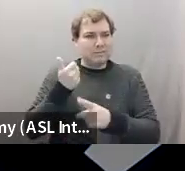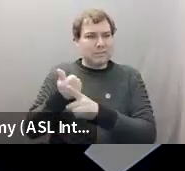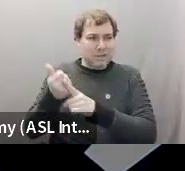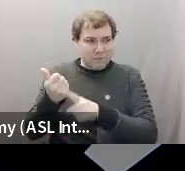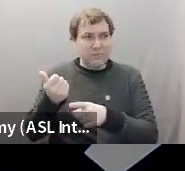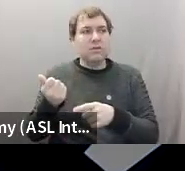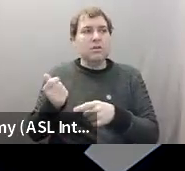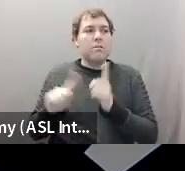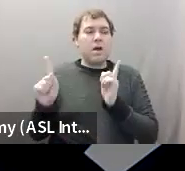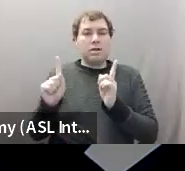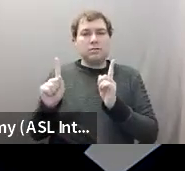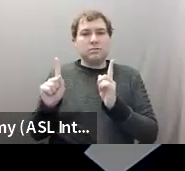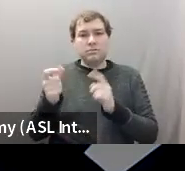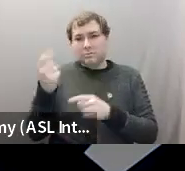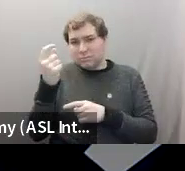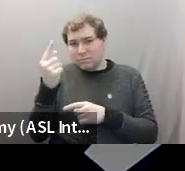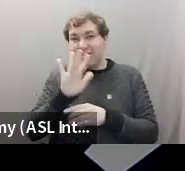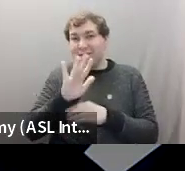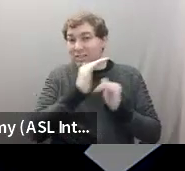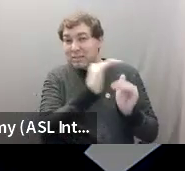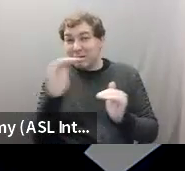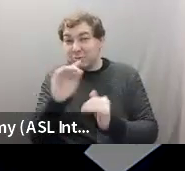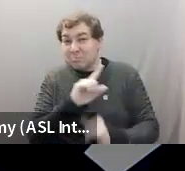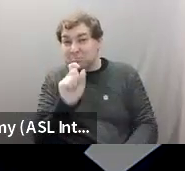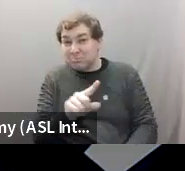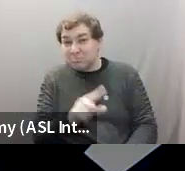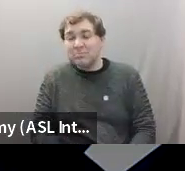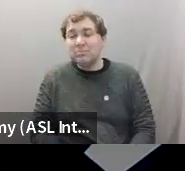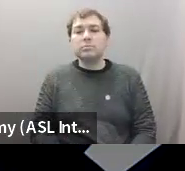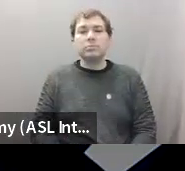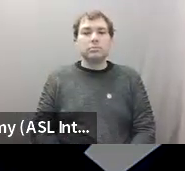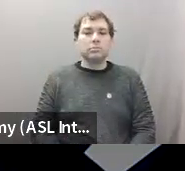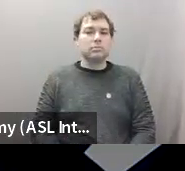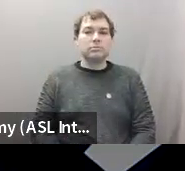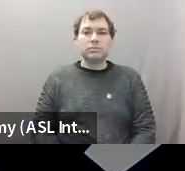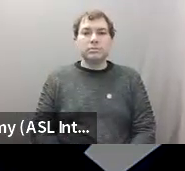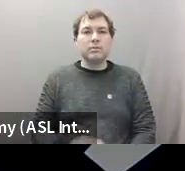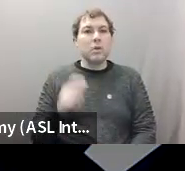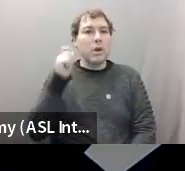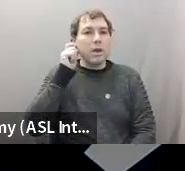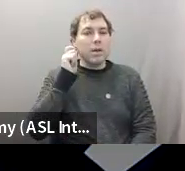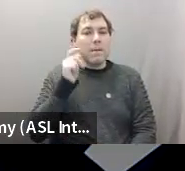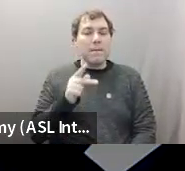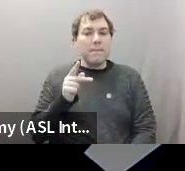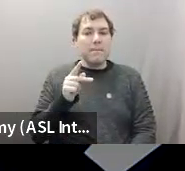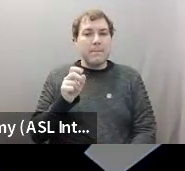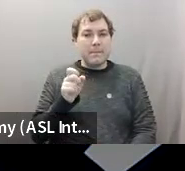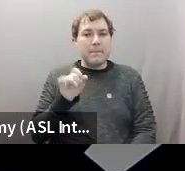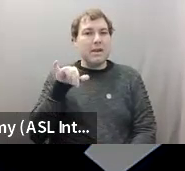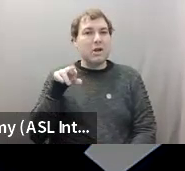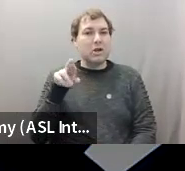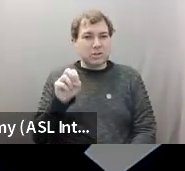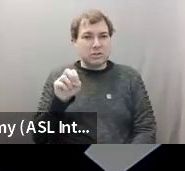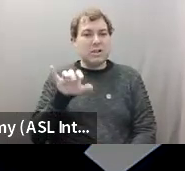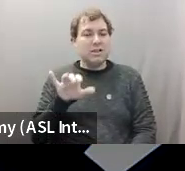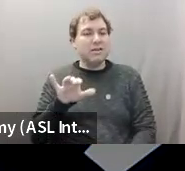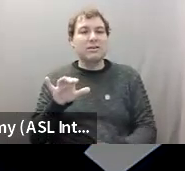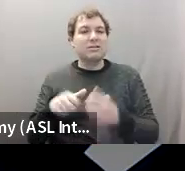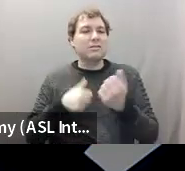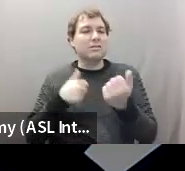Lynnie Downum-Hanzal: But what are their limitations? So there's a lot of things like. But Pierce, I love her support. Group it it. It's a a combination of things, you know.